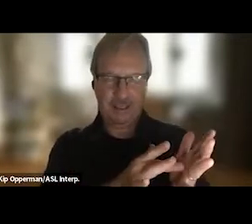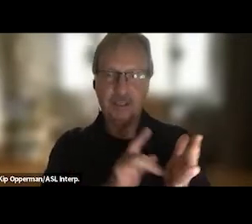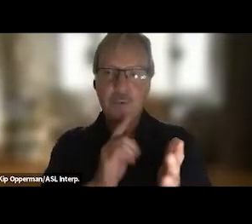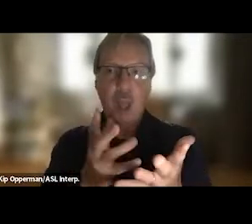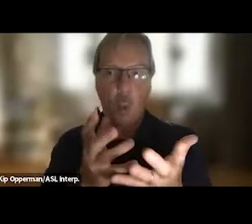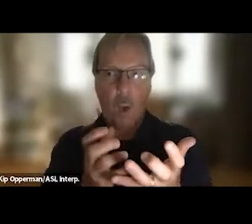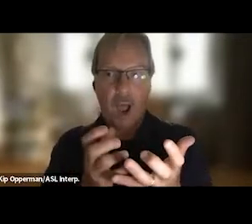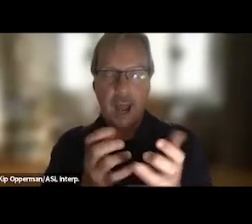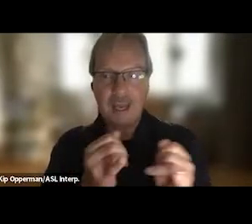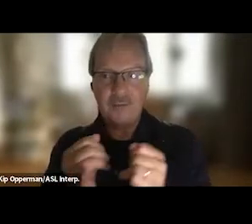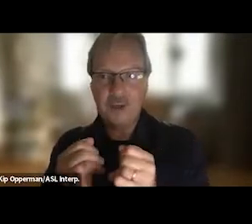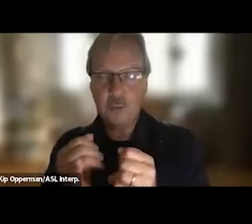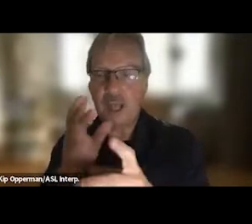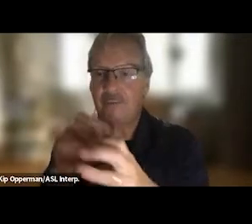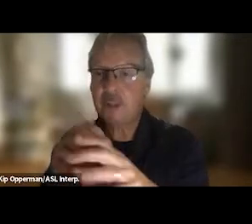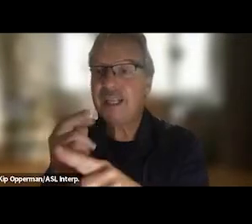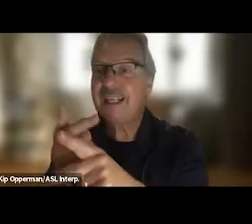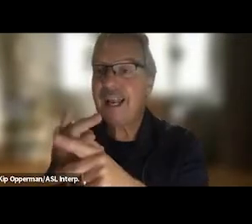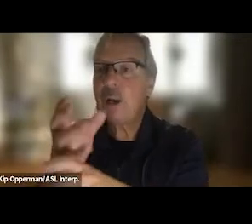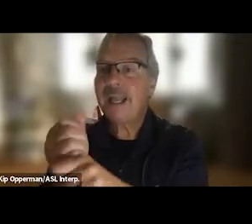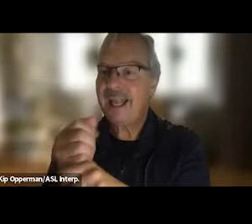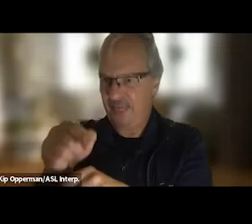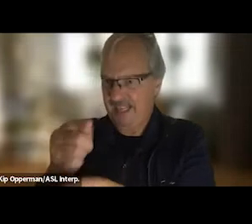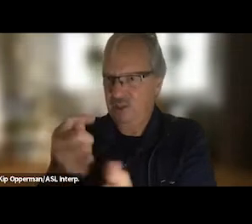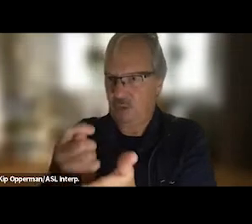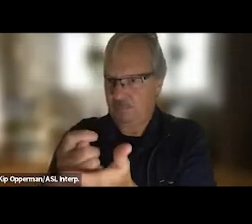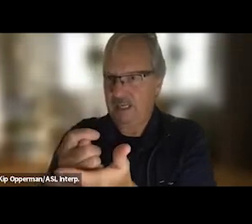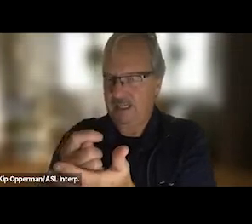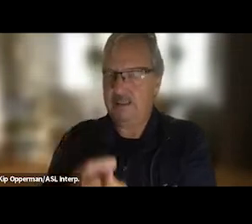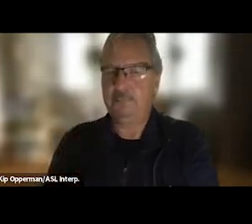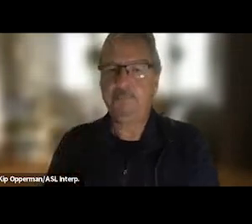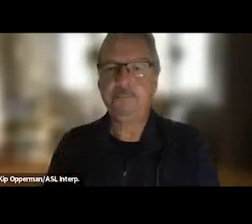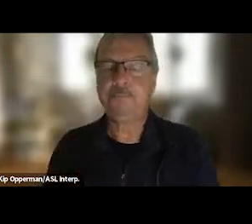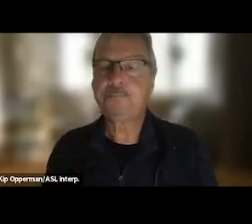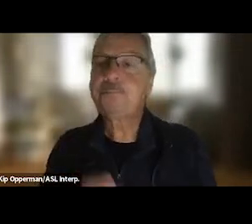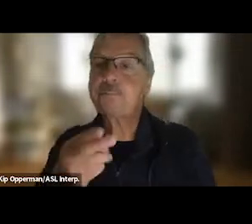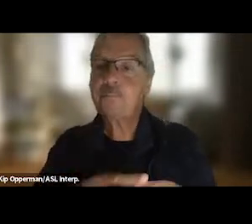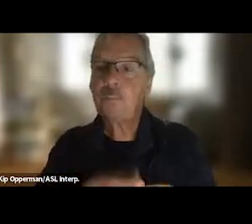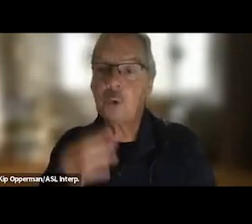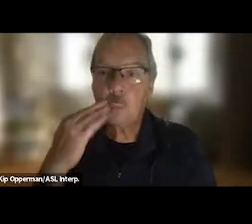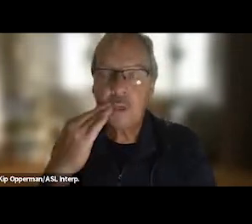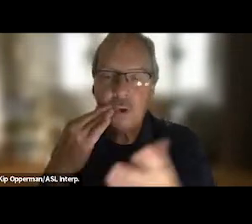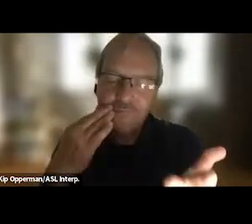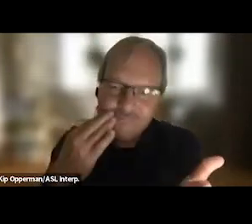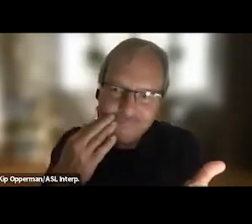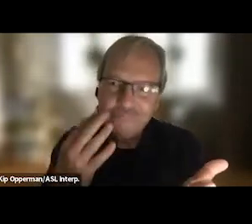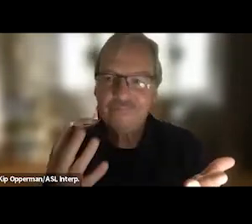who engage in care to receive these treatments. And of course, as we know, unfortunately, a minority of jails